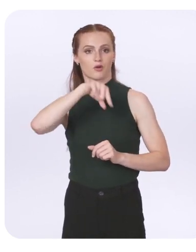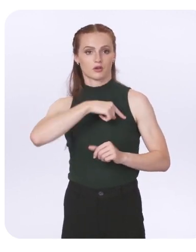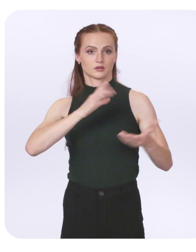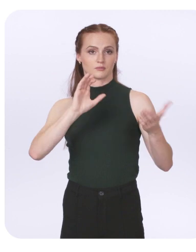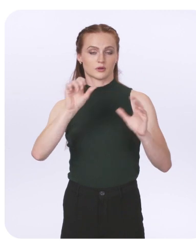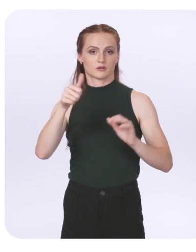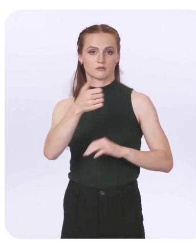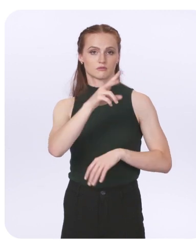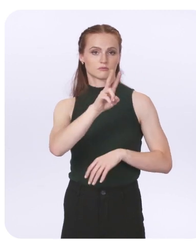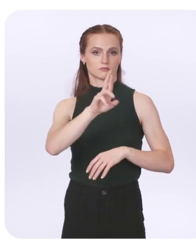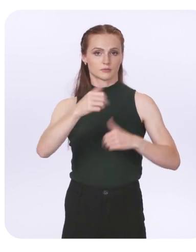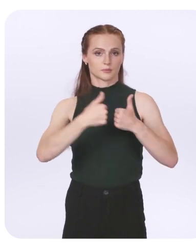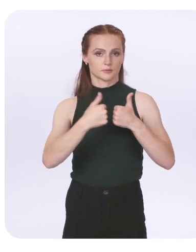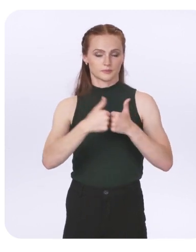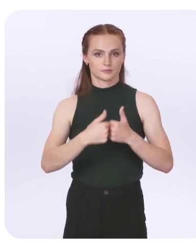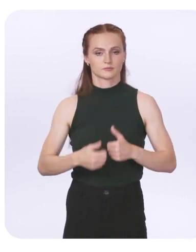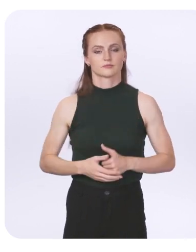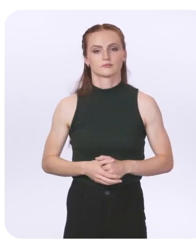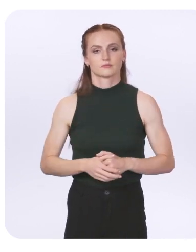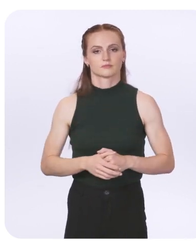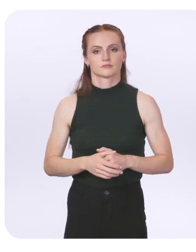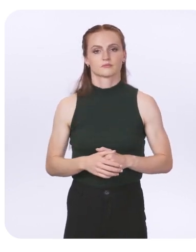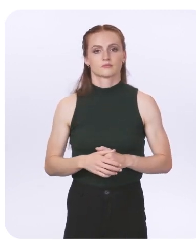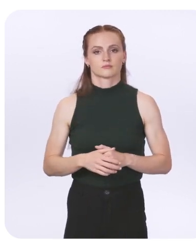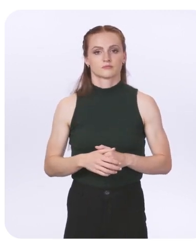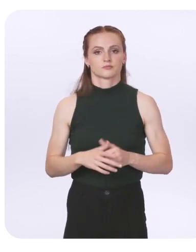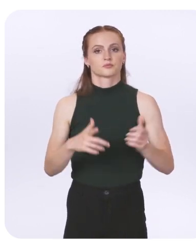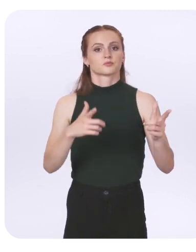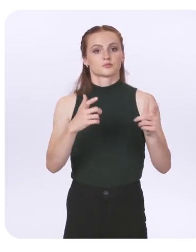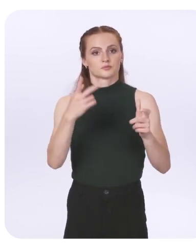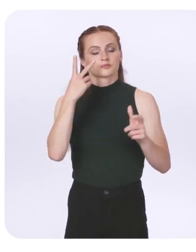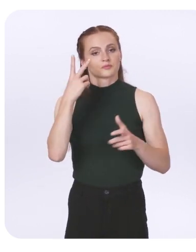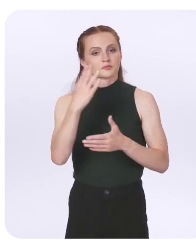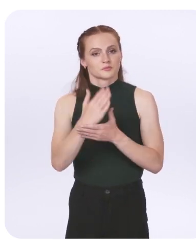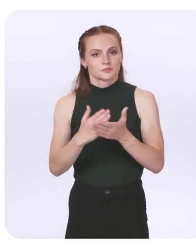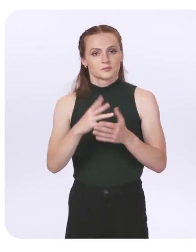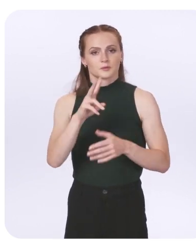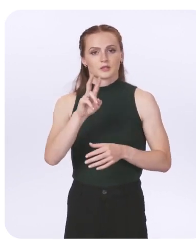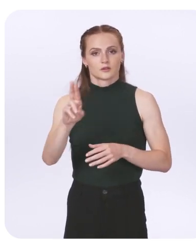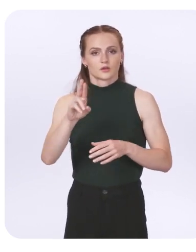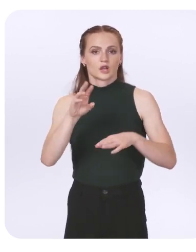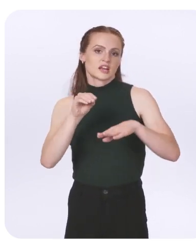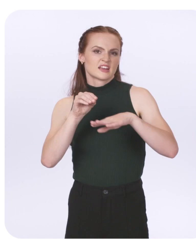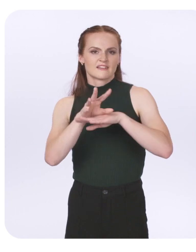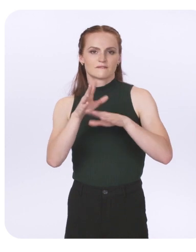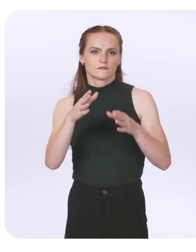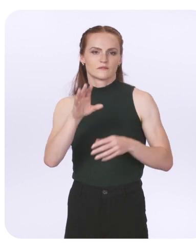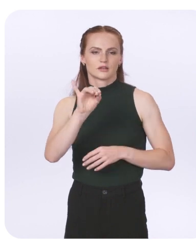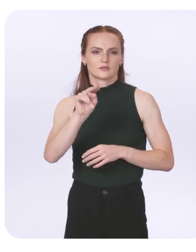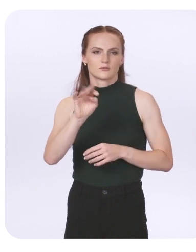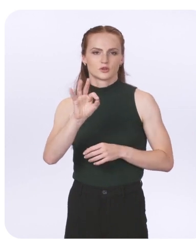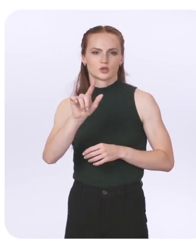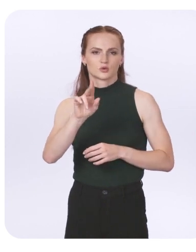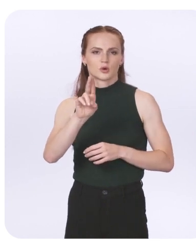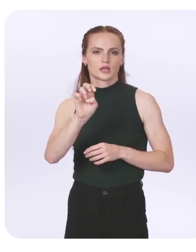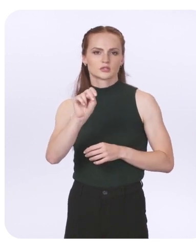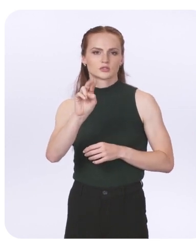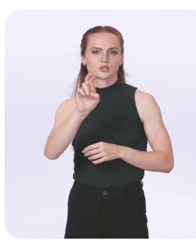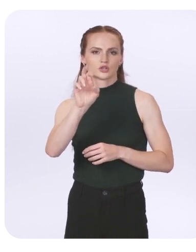In addition, we quickly saw some VR influencers picking up our game and making high-quality and praising videos and reviews.